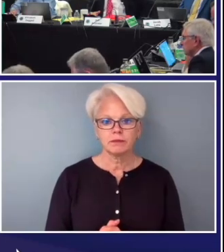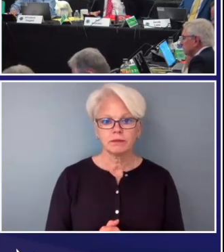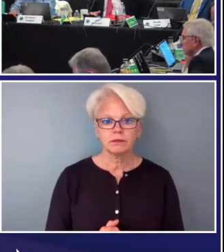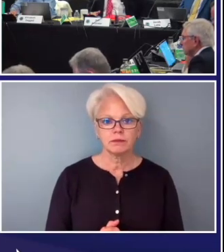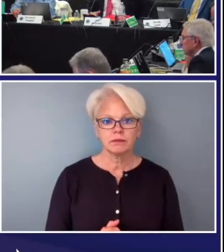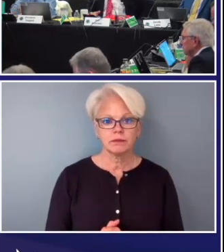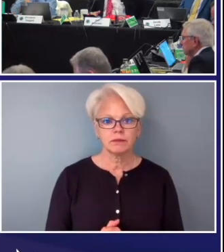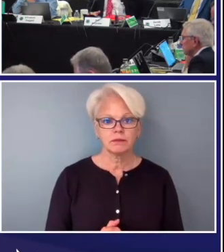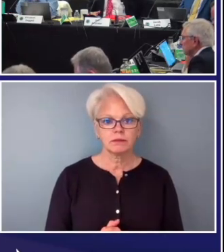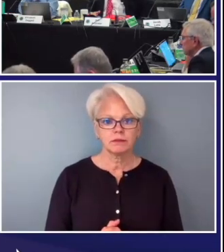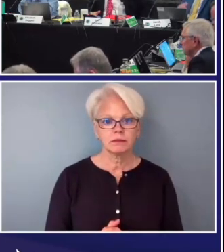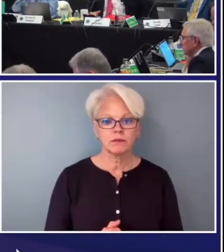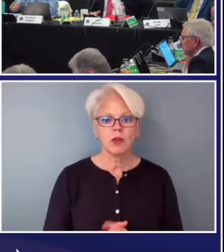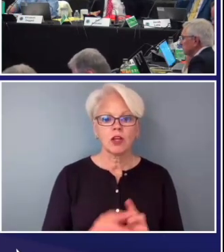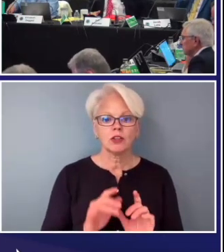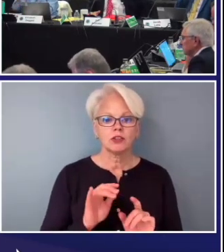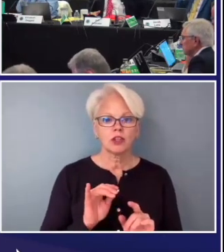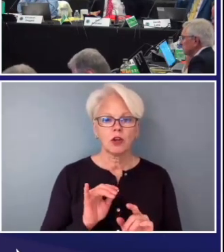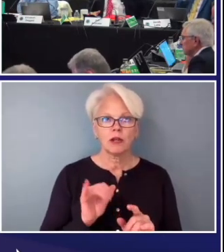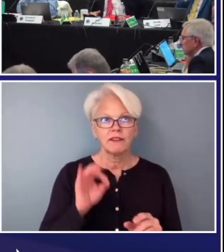So this was, if I if I recall, this was Jennifer's change.